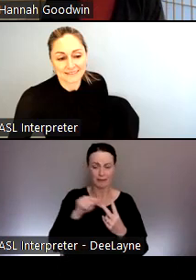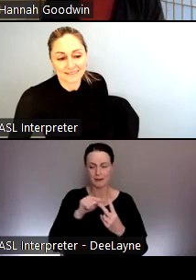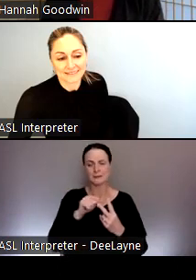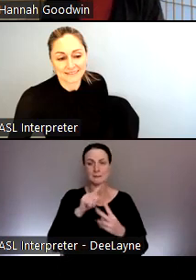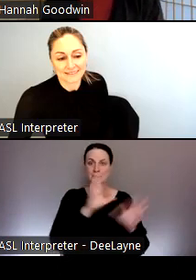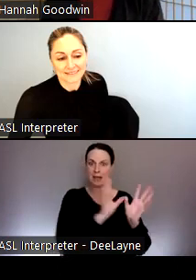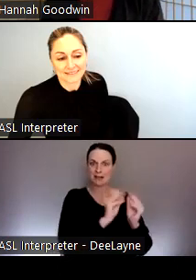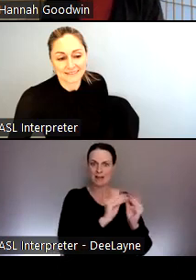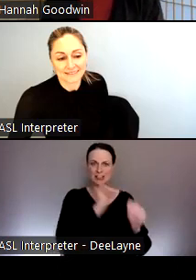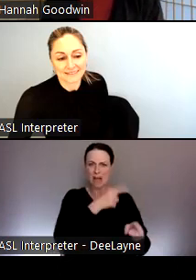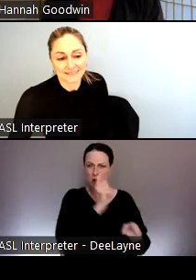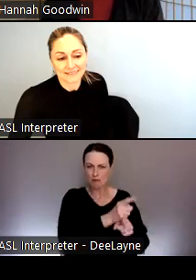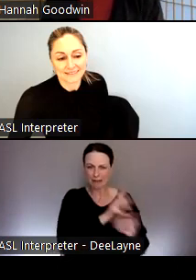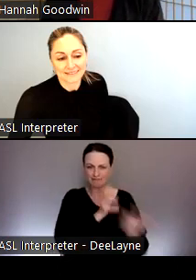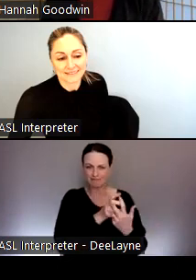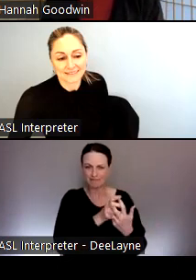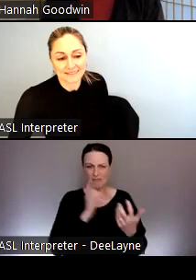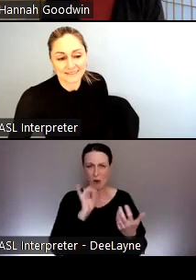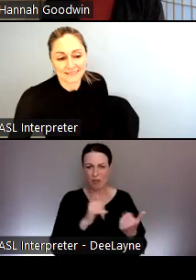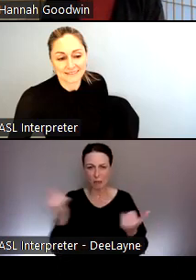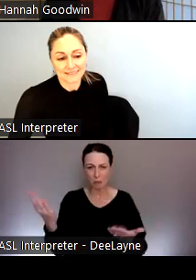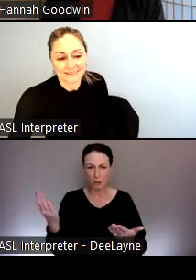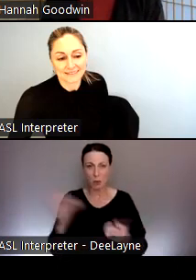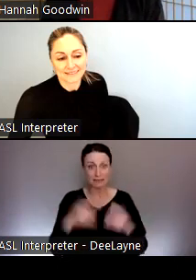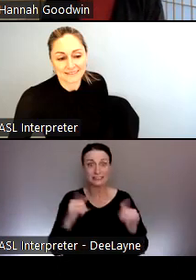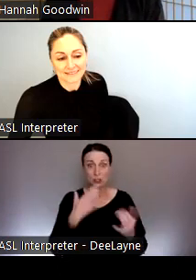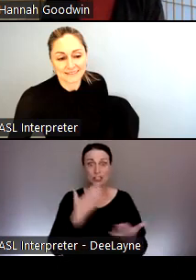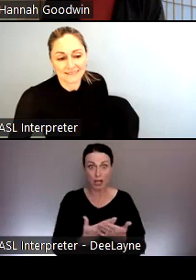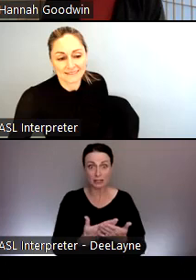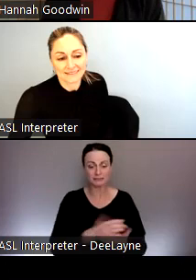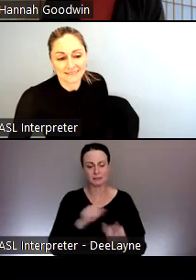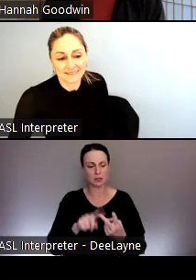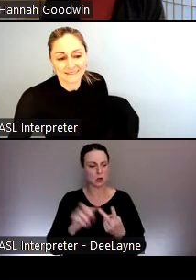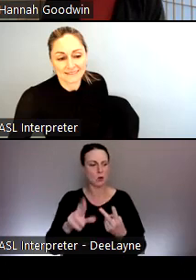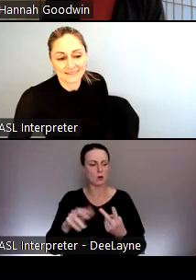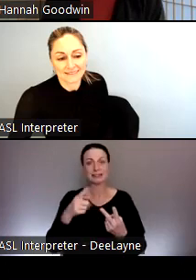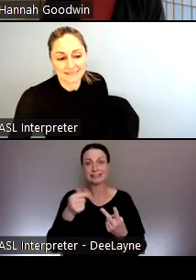is not the right conference for that proposal, or there are several other proposals.